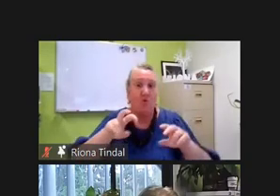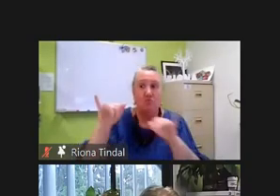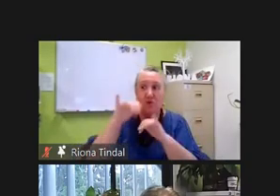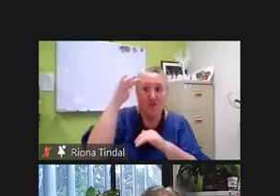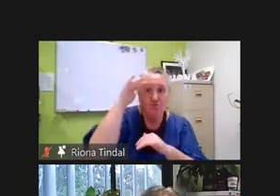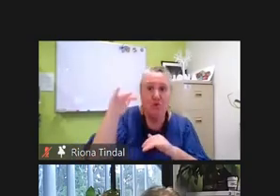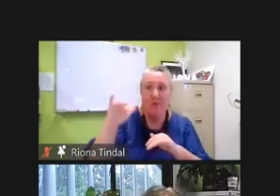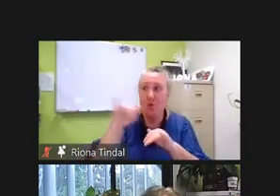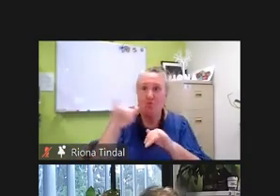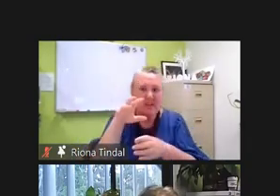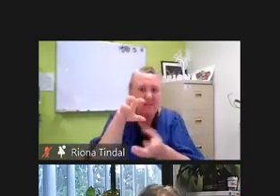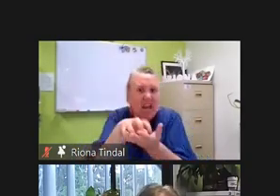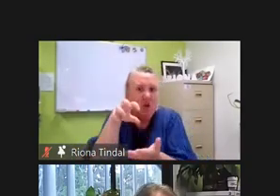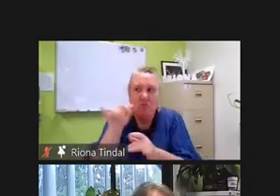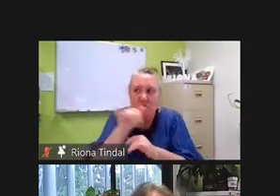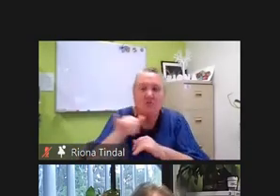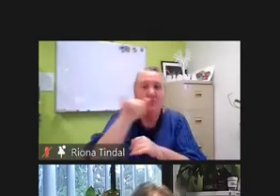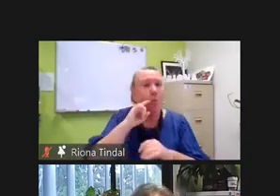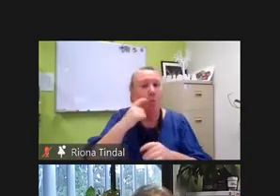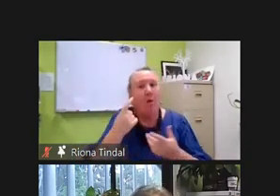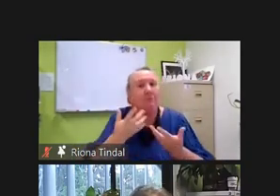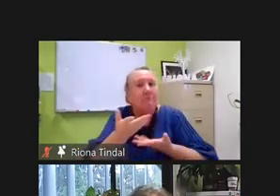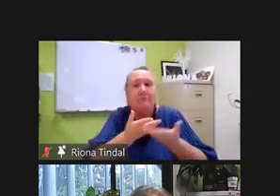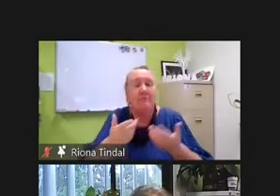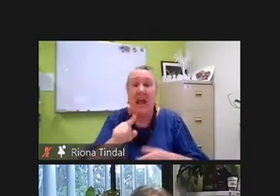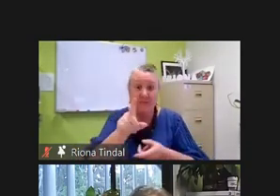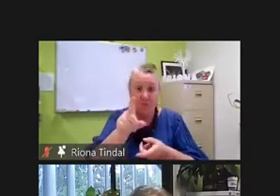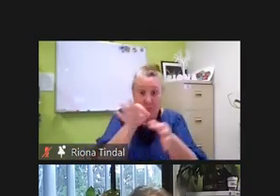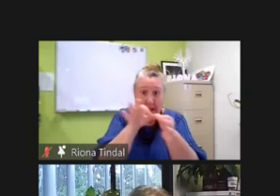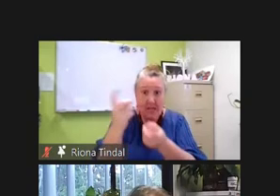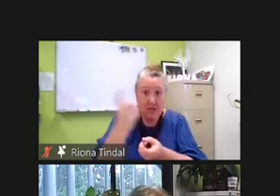year. So yeah, very keen to explore that, find out which room, which area would be the best,